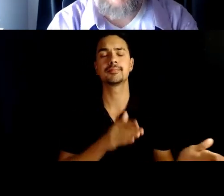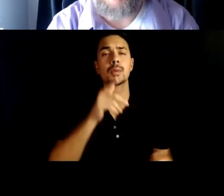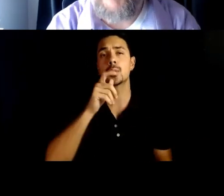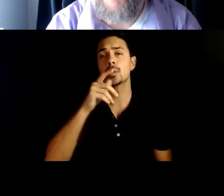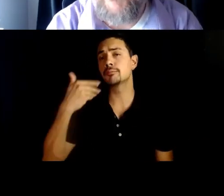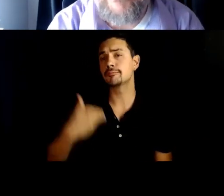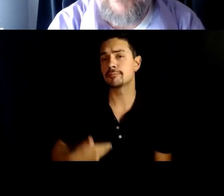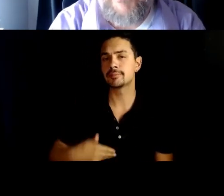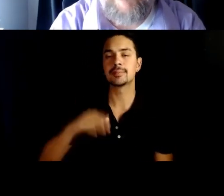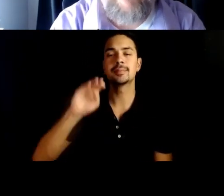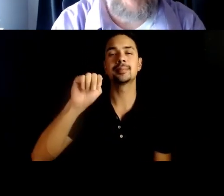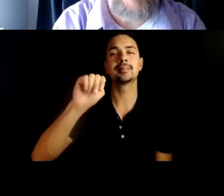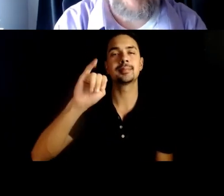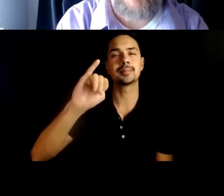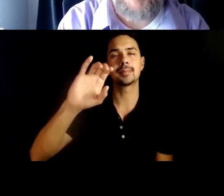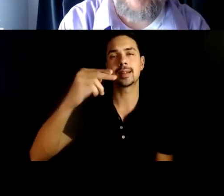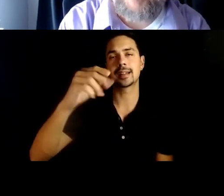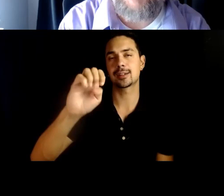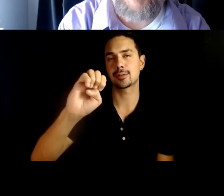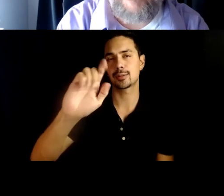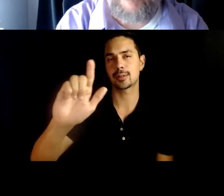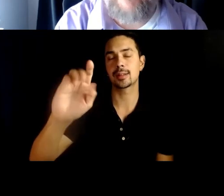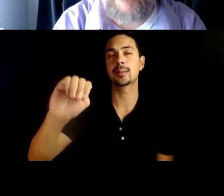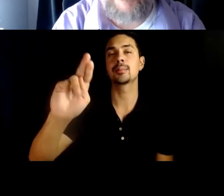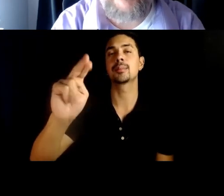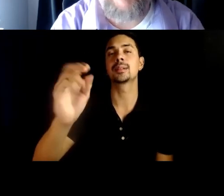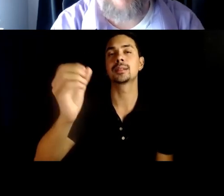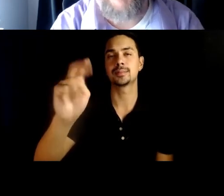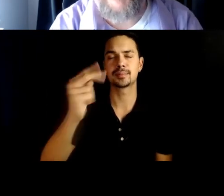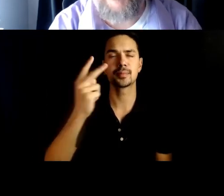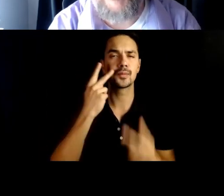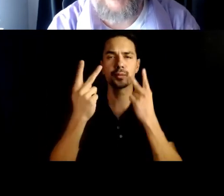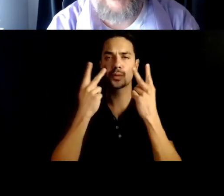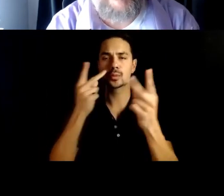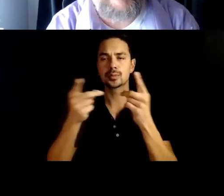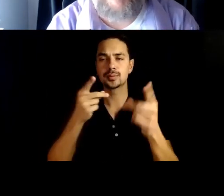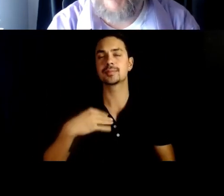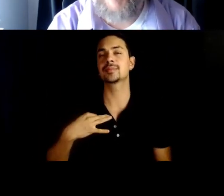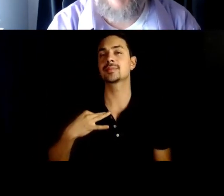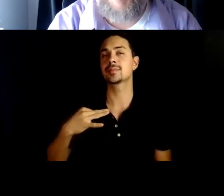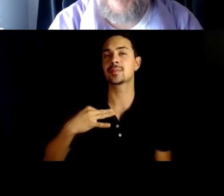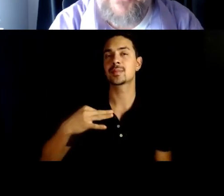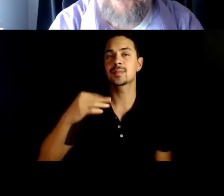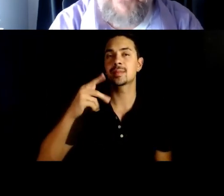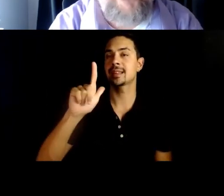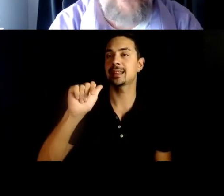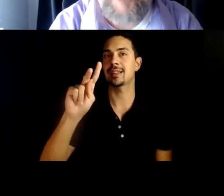and to give you a little bit of a visual description. Today, I have on a lavender shirt. I had on a scarf before,